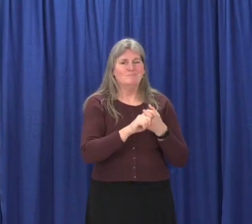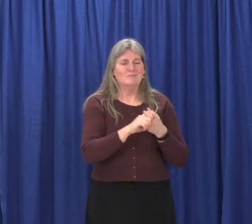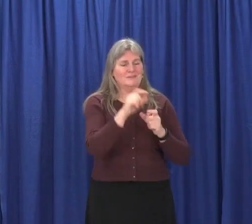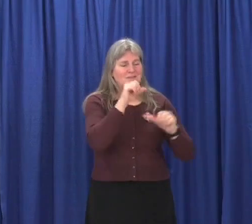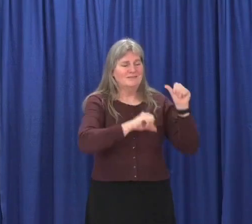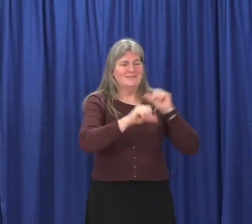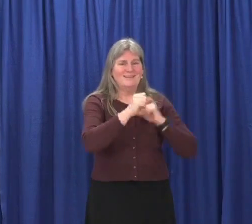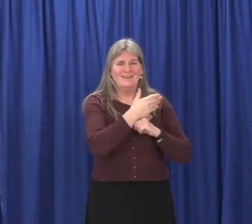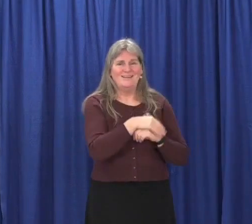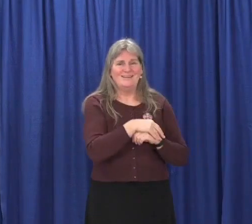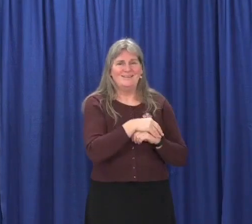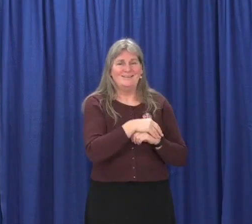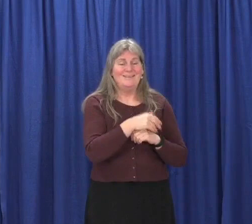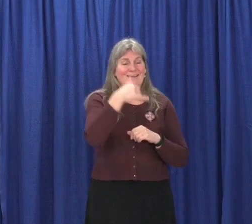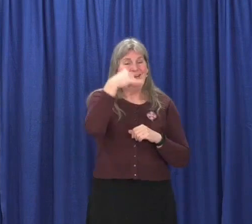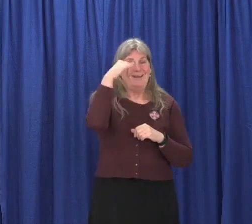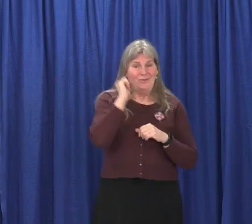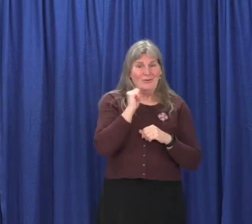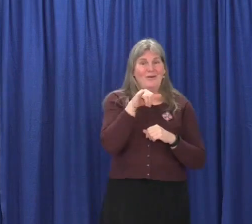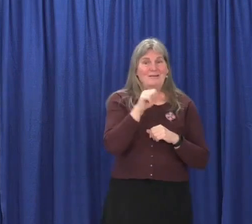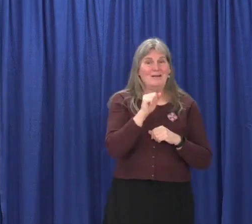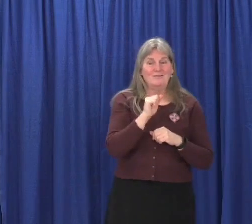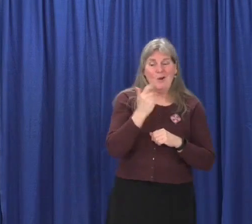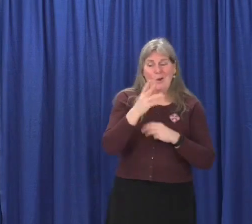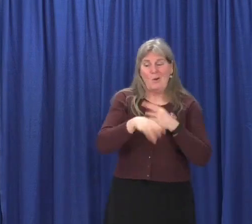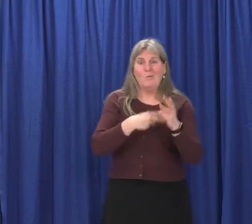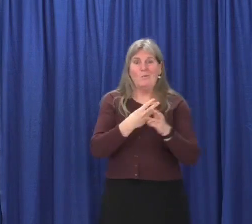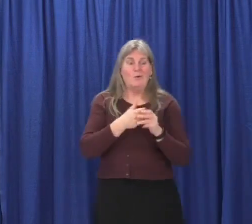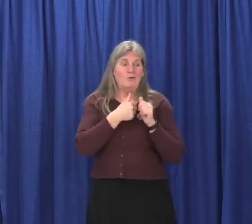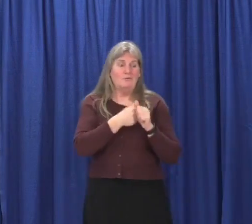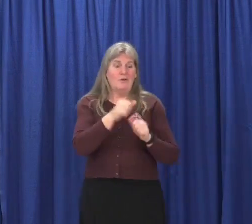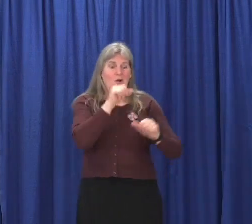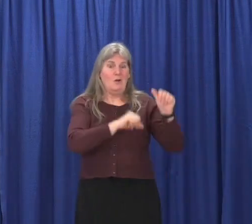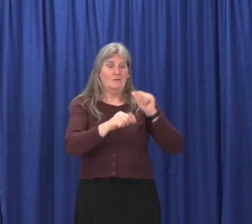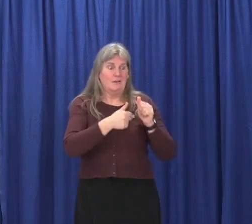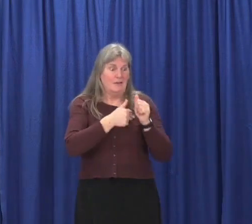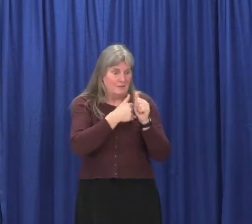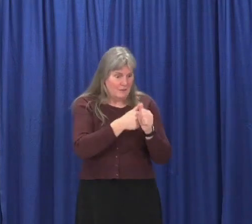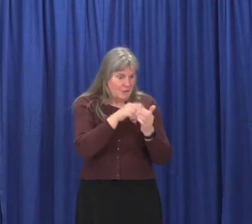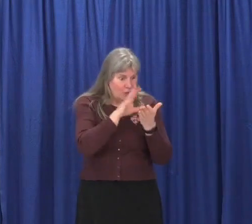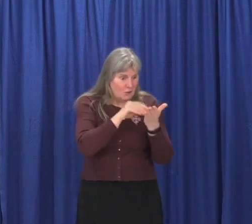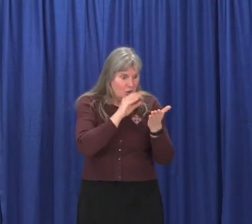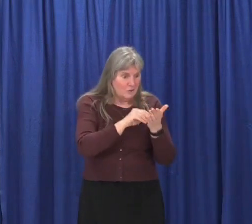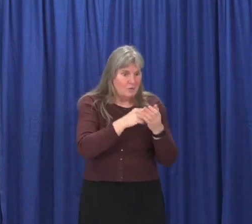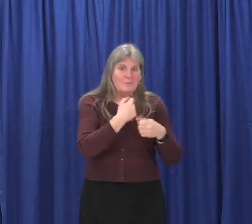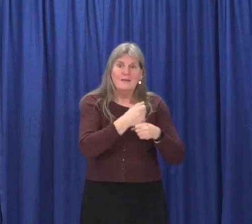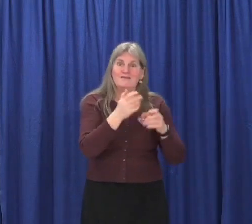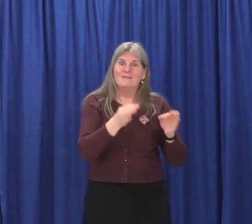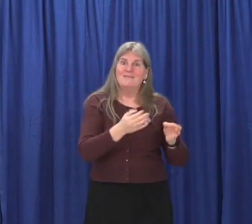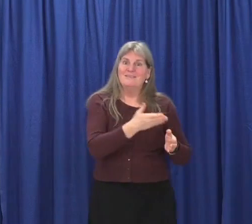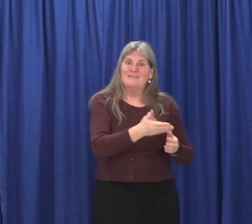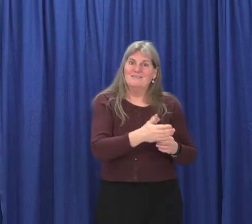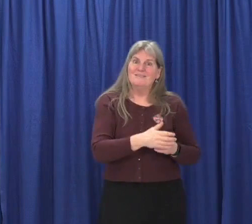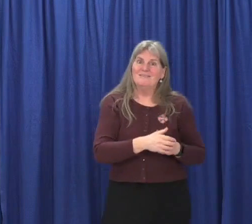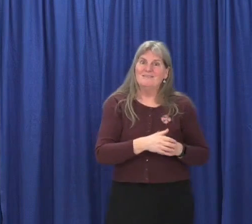not just in Yukon, but across this world, is science. Thank you.